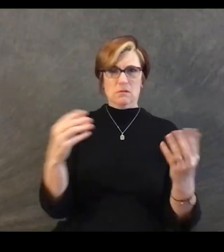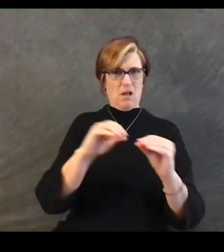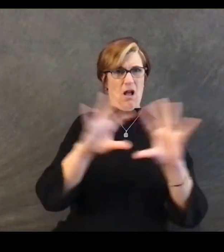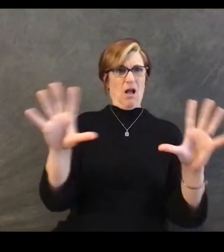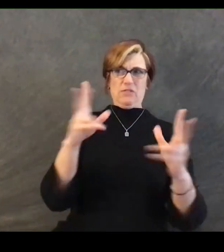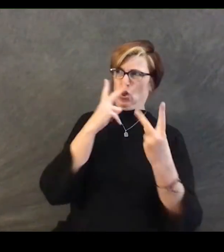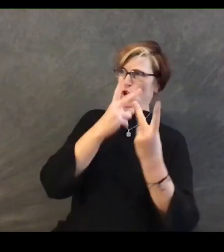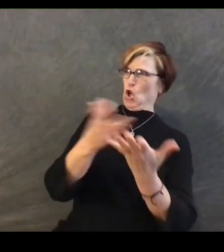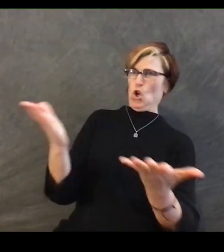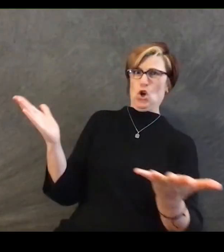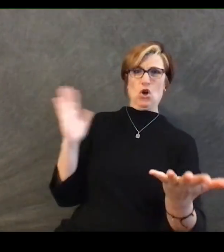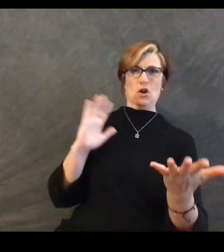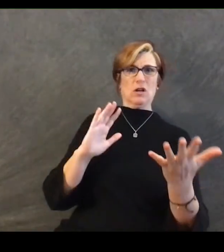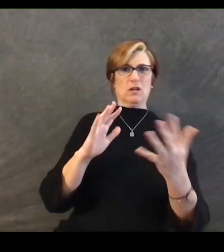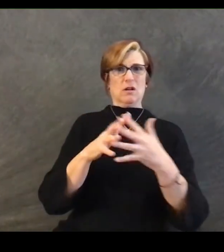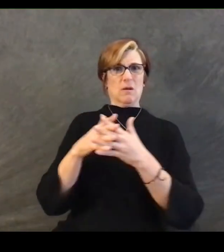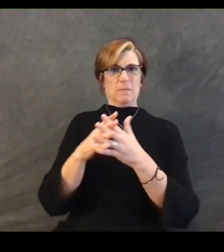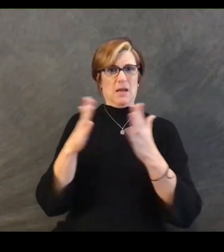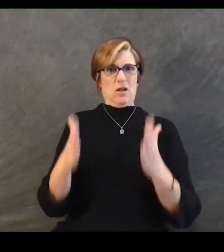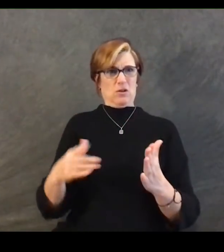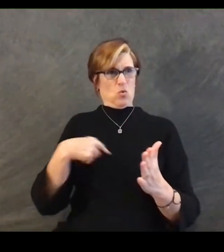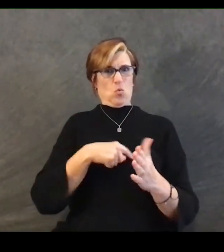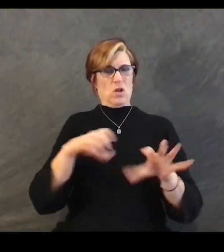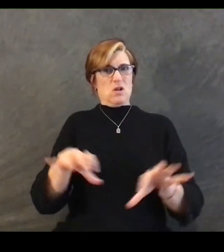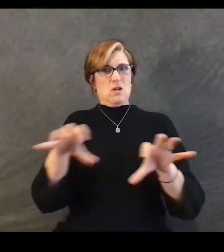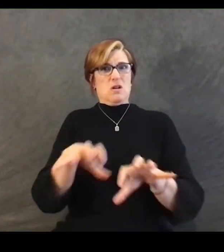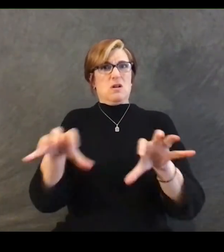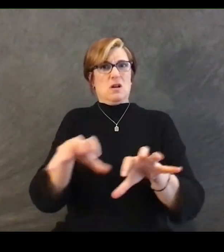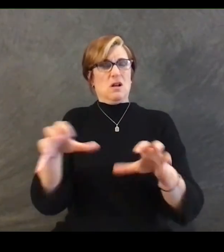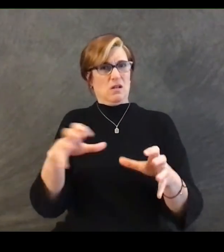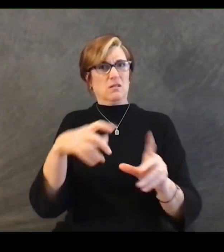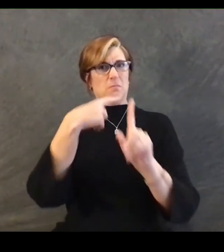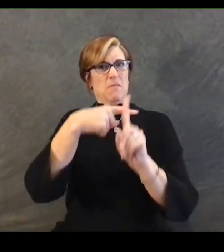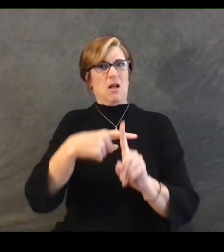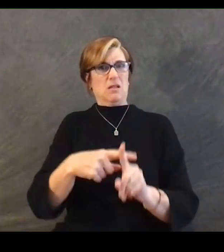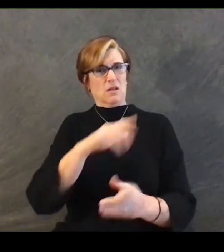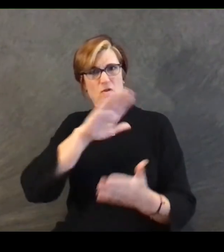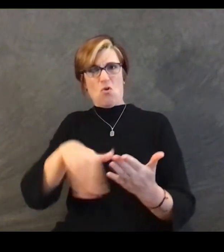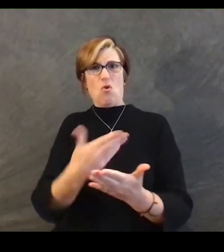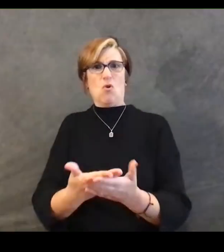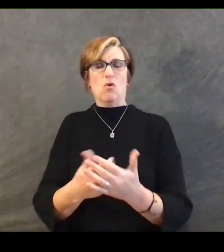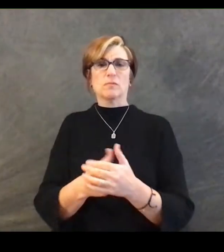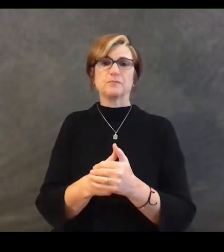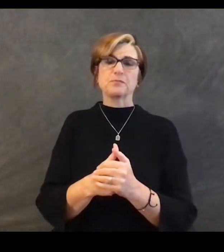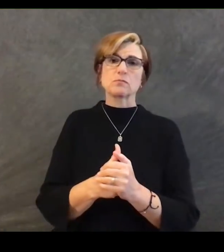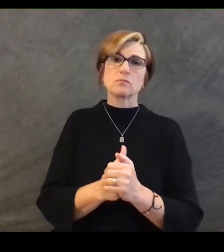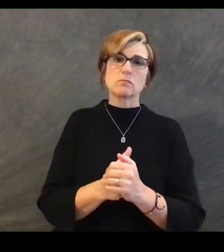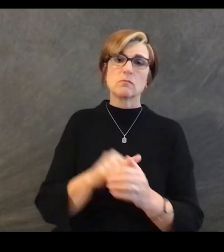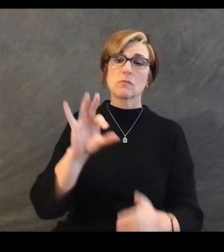been done I've just spoke with Franklin Graham was an extraordinary person and